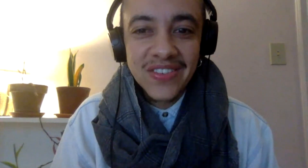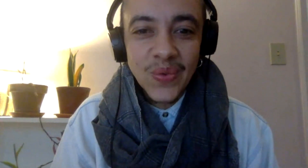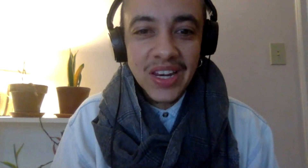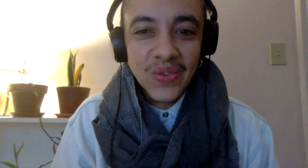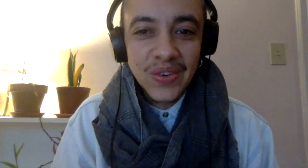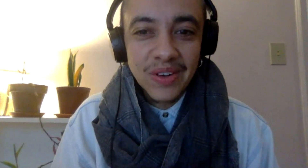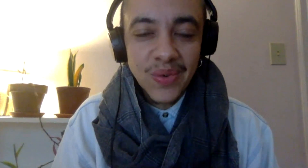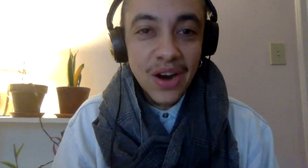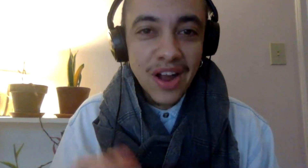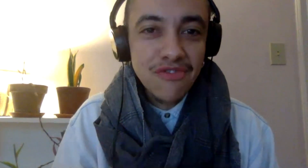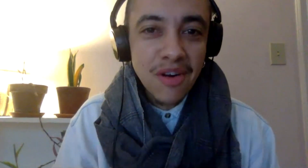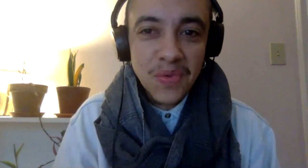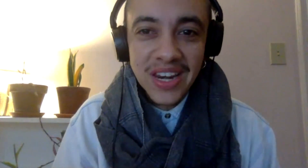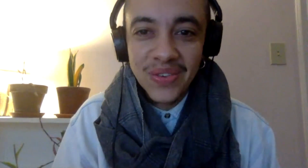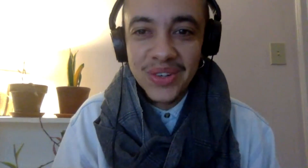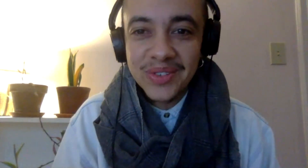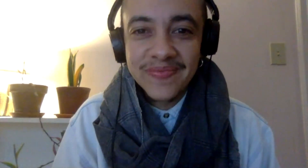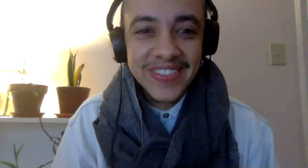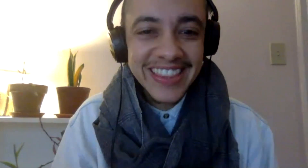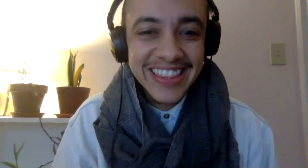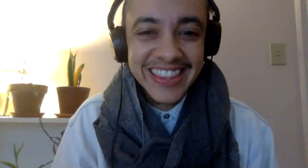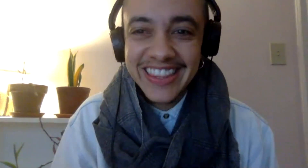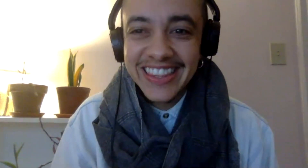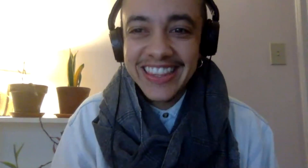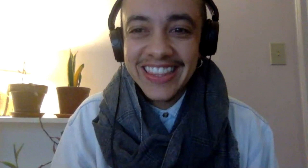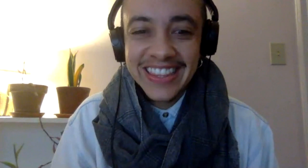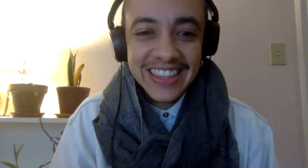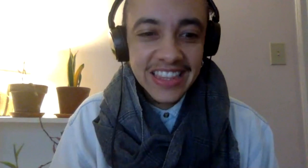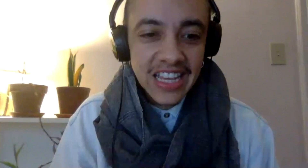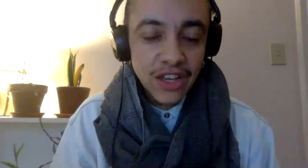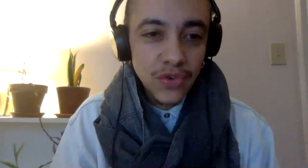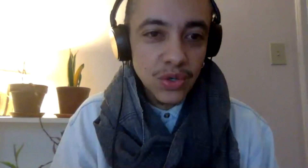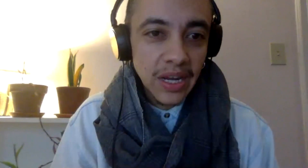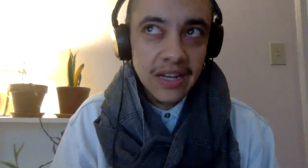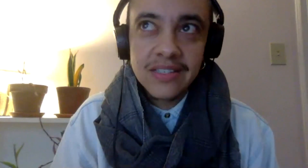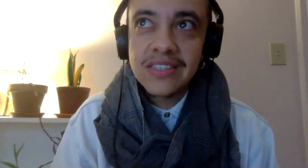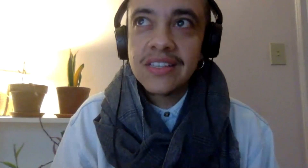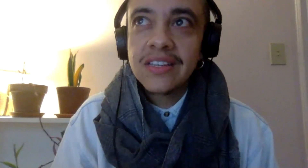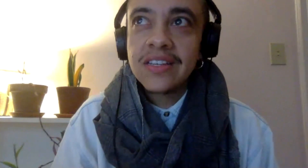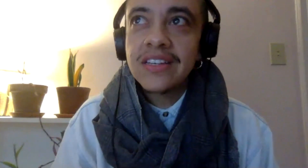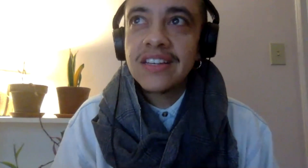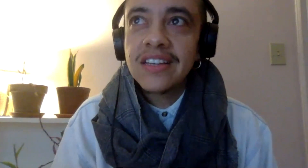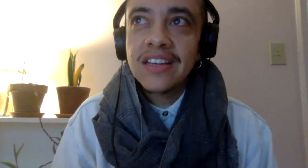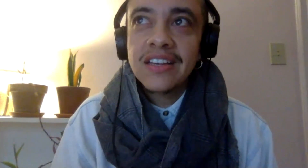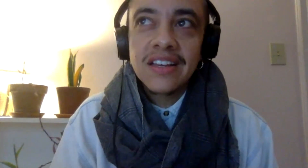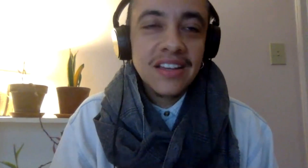the waiting -- arrive from the waiting room. Thank you for joining us.